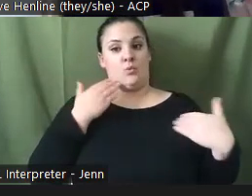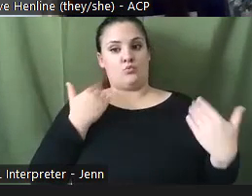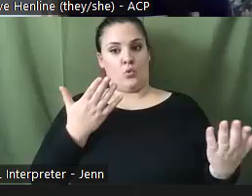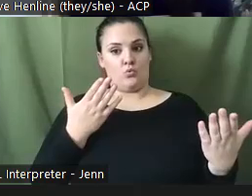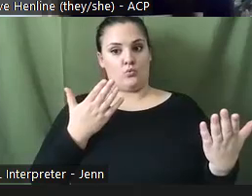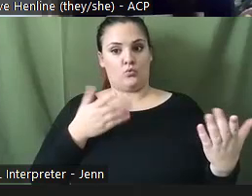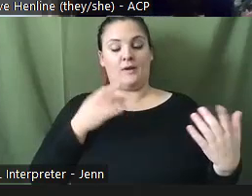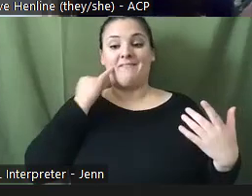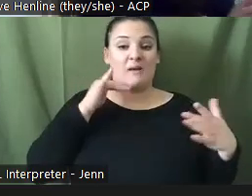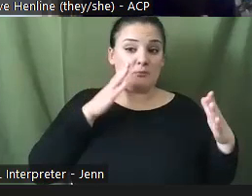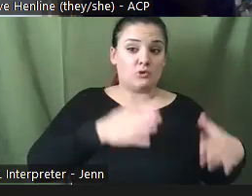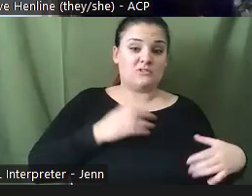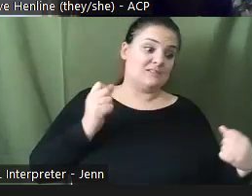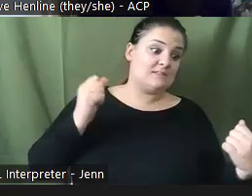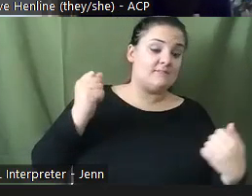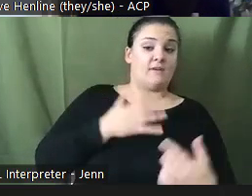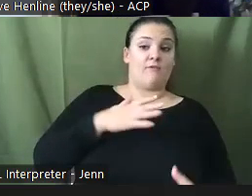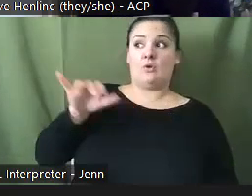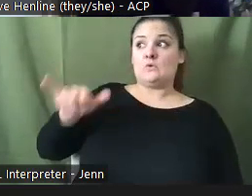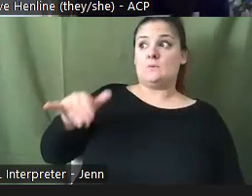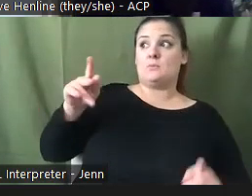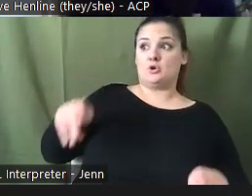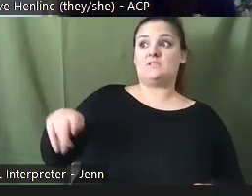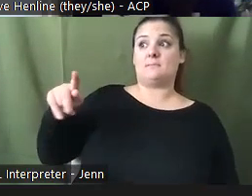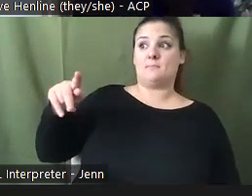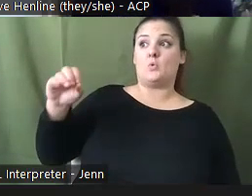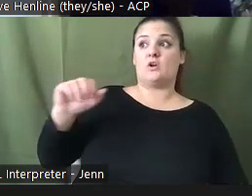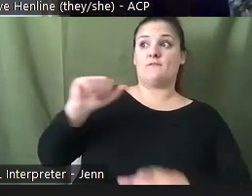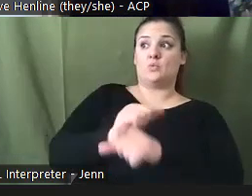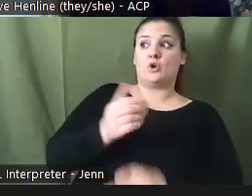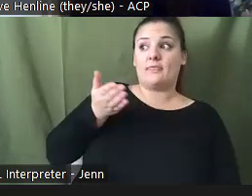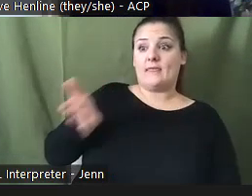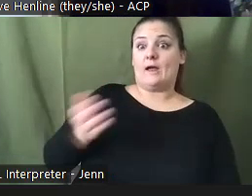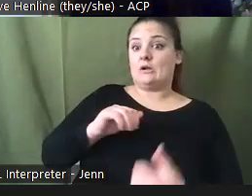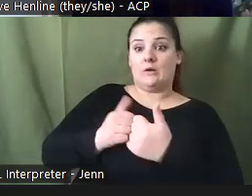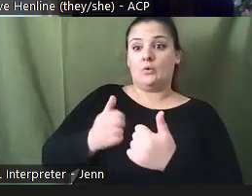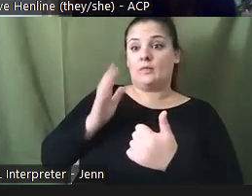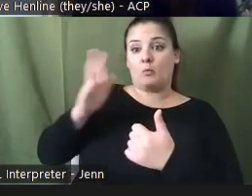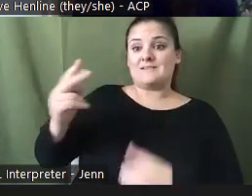actual name and figure out where they're literally living, that could be a huge hole in their safety